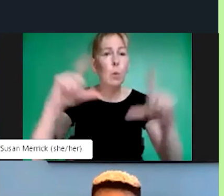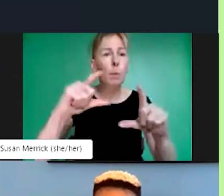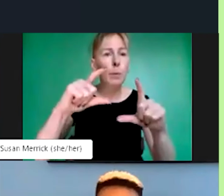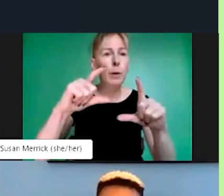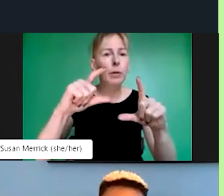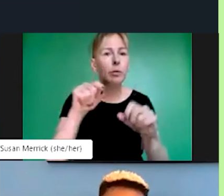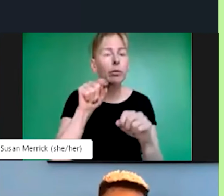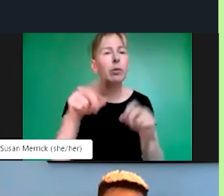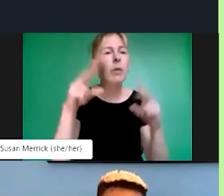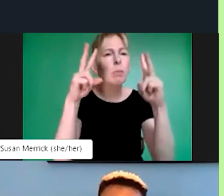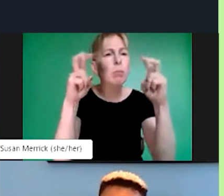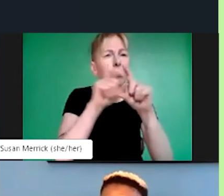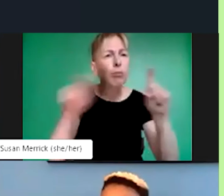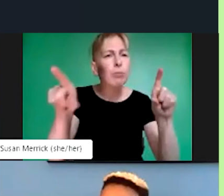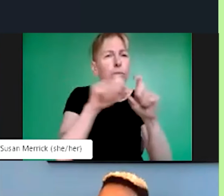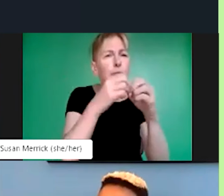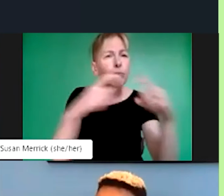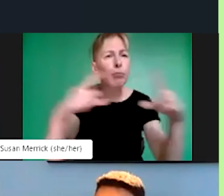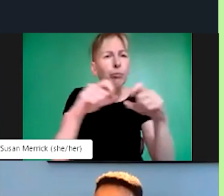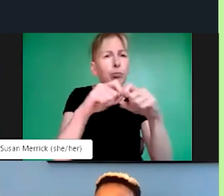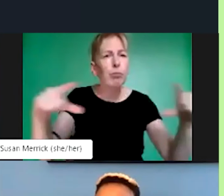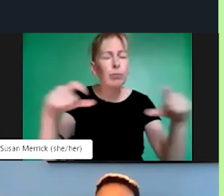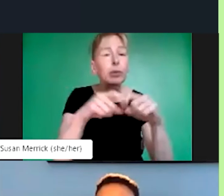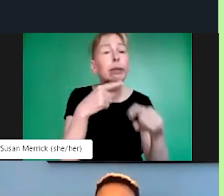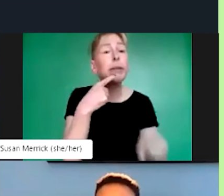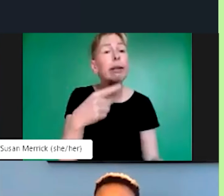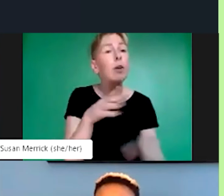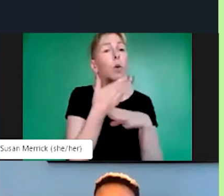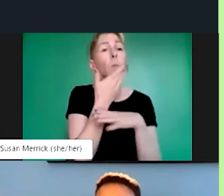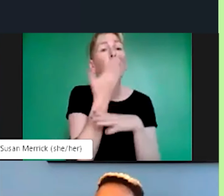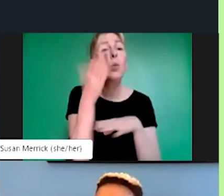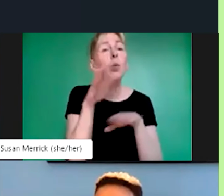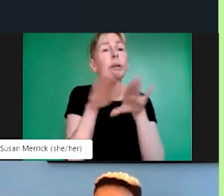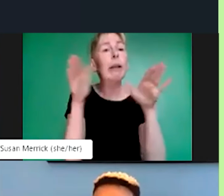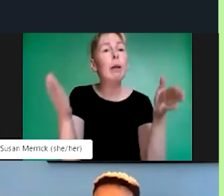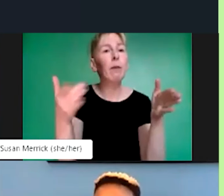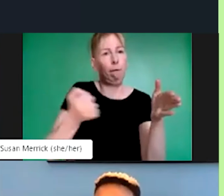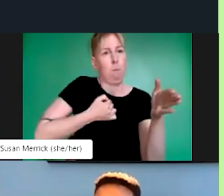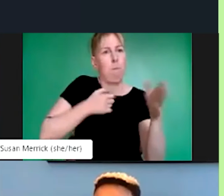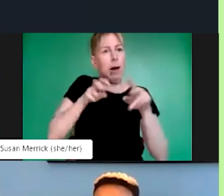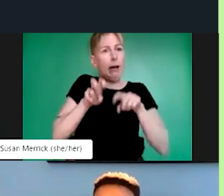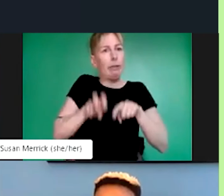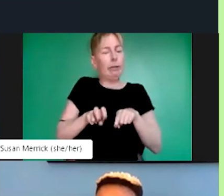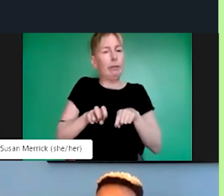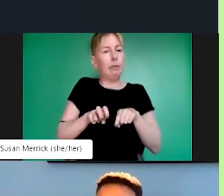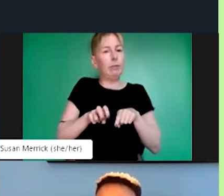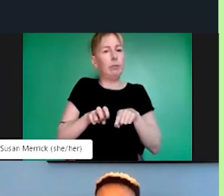saying, “there's no table for my seat”. And this is how I frame all my conversations.